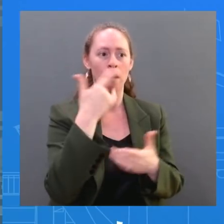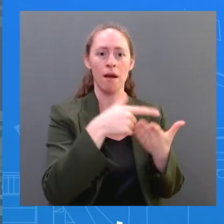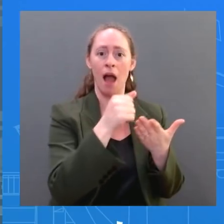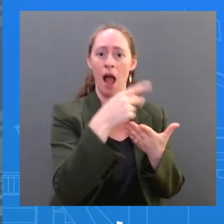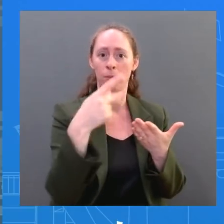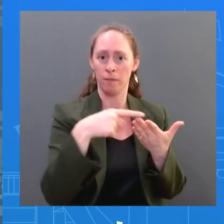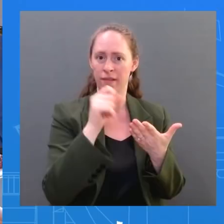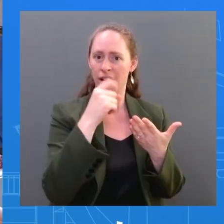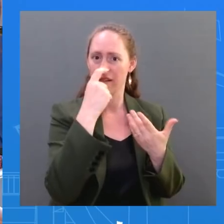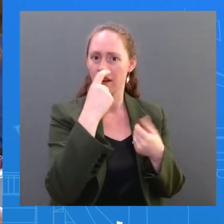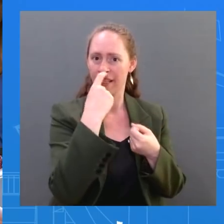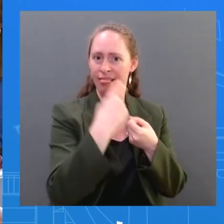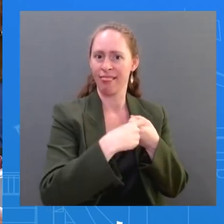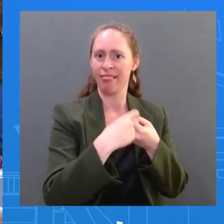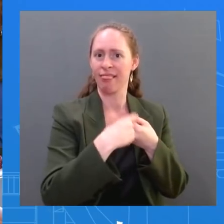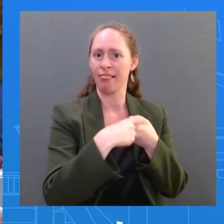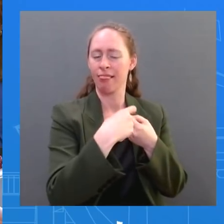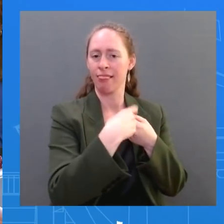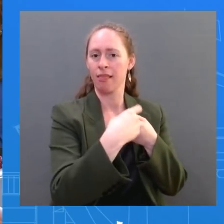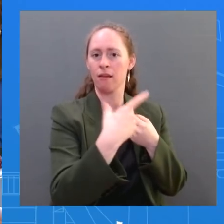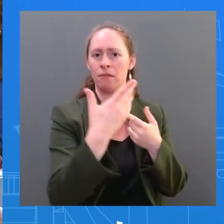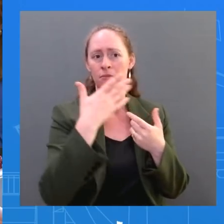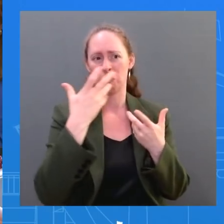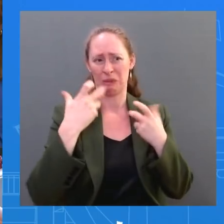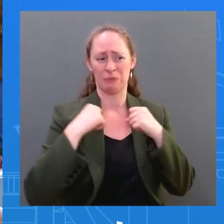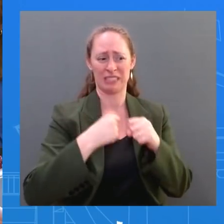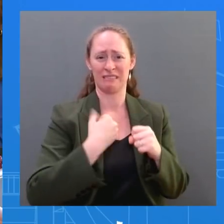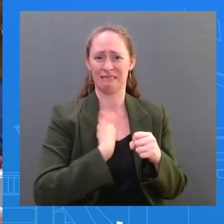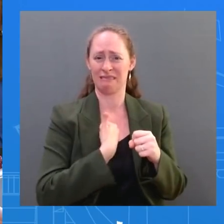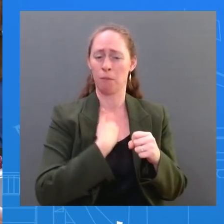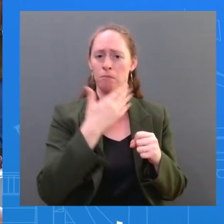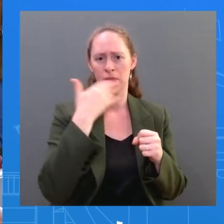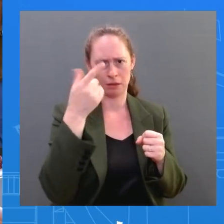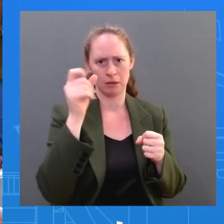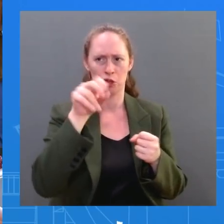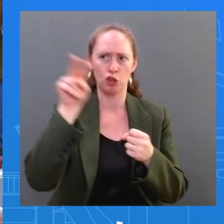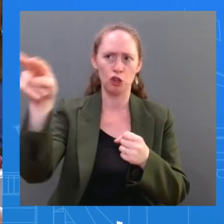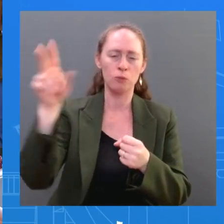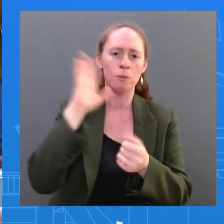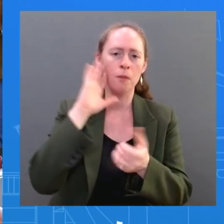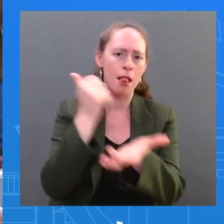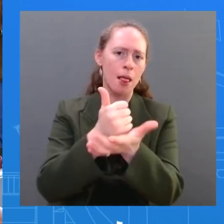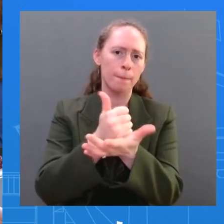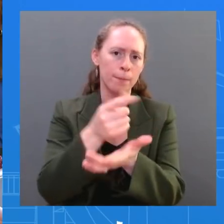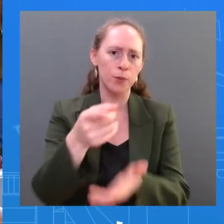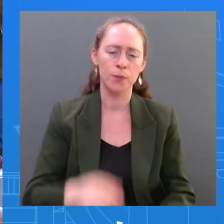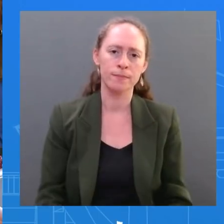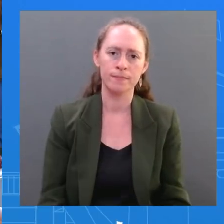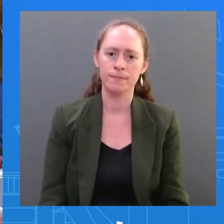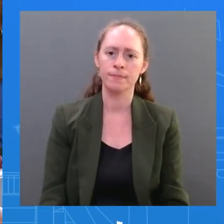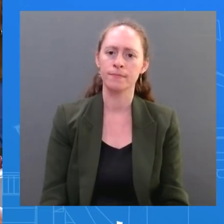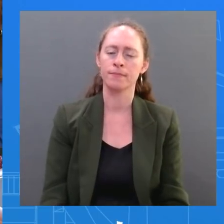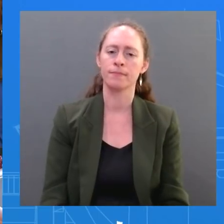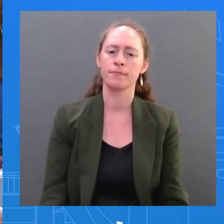The Press: And then, sorry, quickly on the abortion pill: Is the President, is the administration directing the FDA to loosen restrictions on the abortion pill?